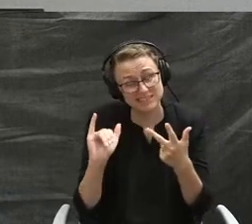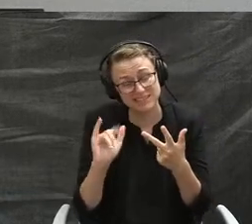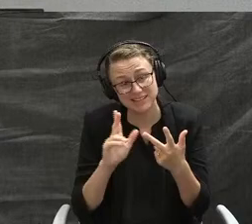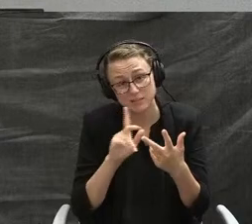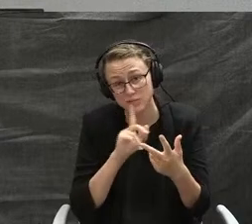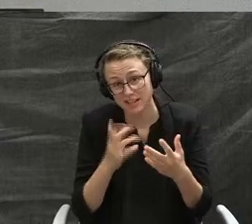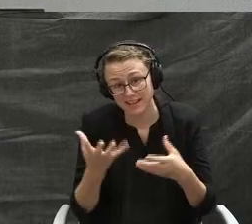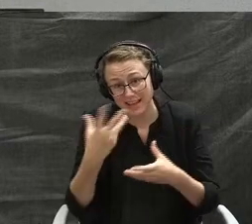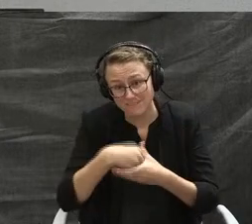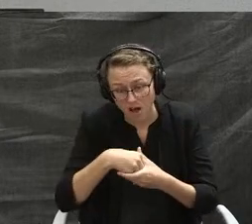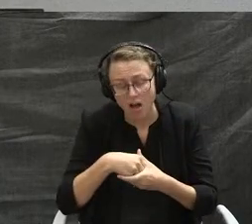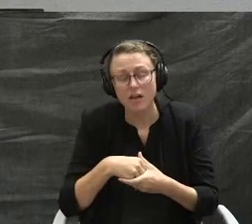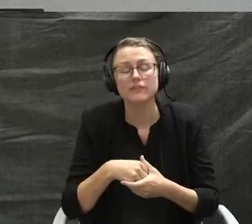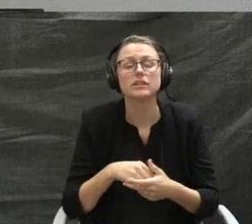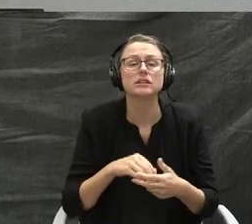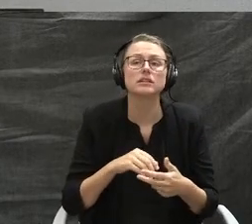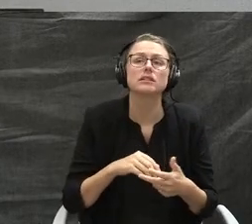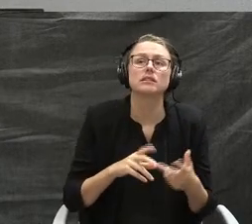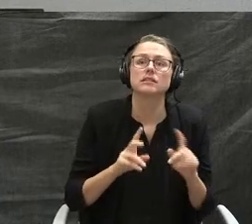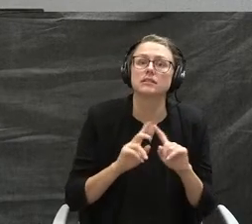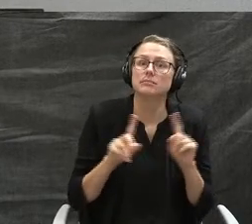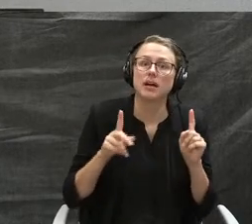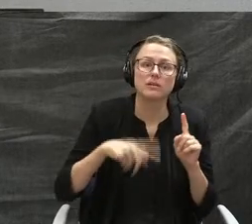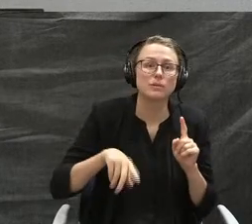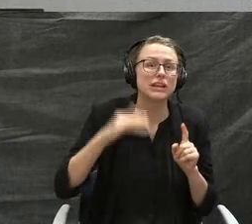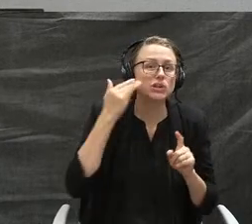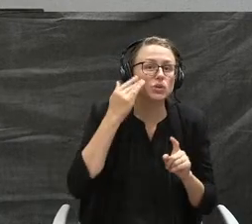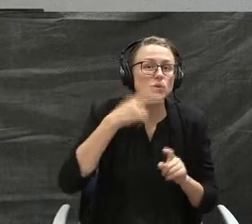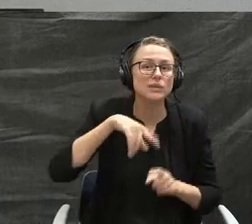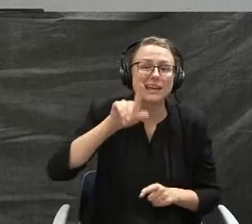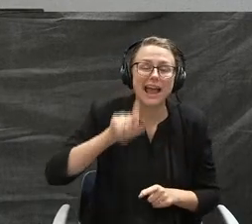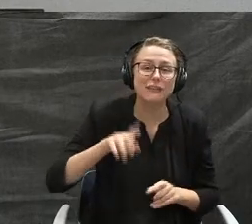Alternatives as we go through the year. So all the plans are